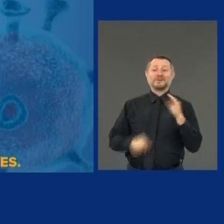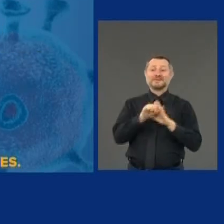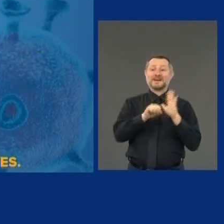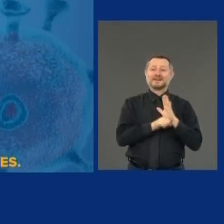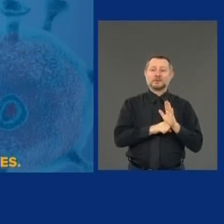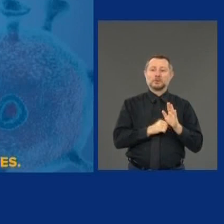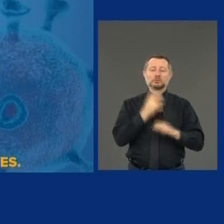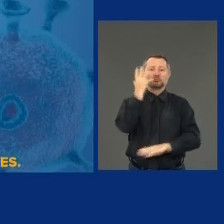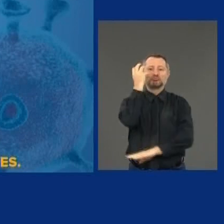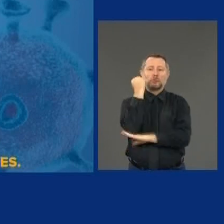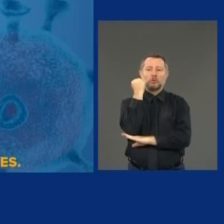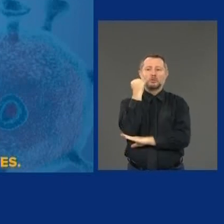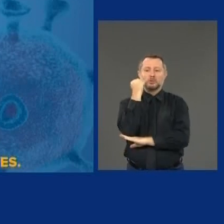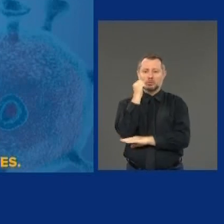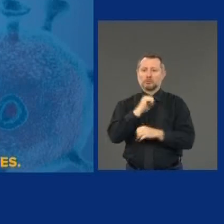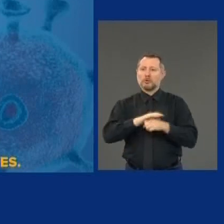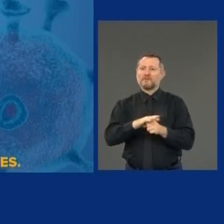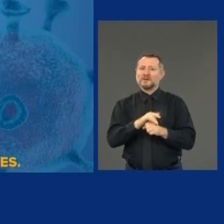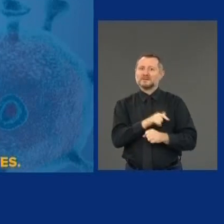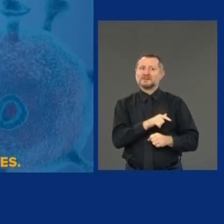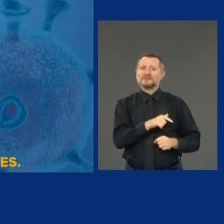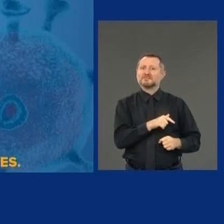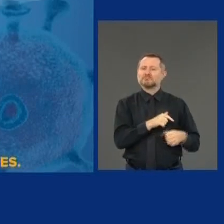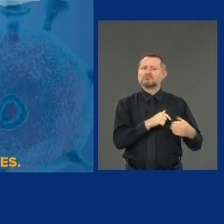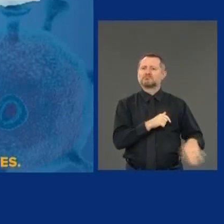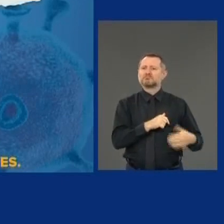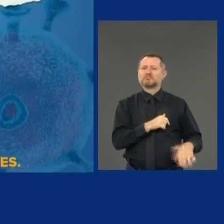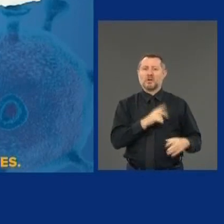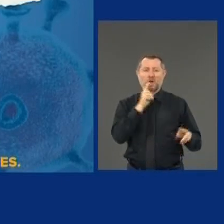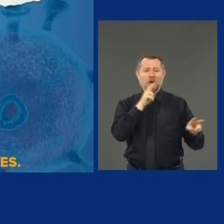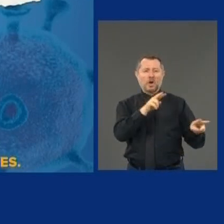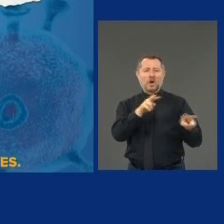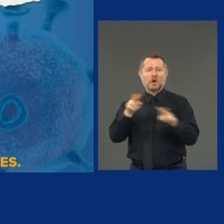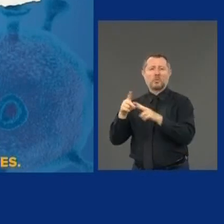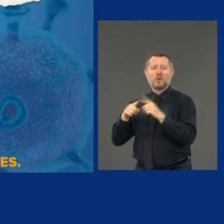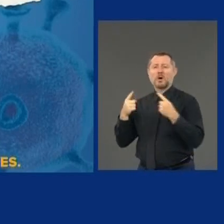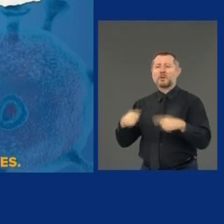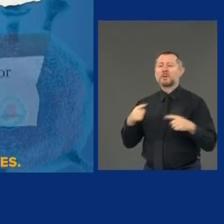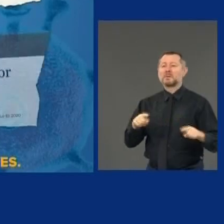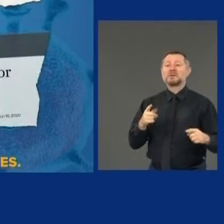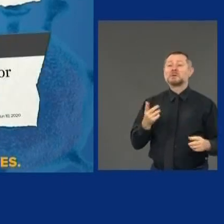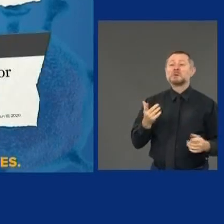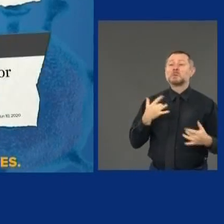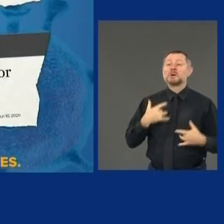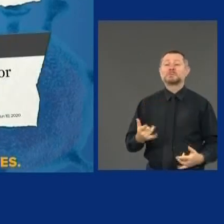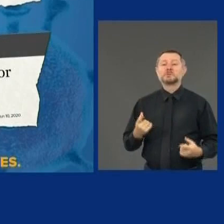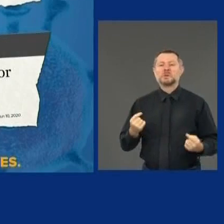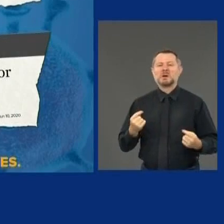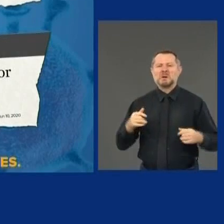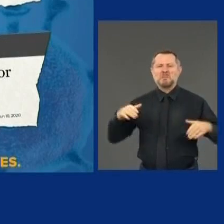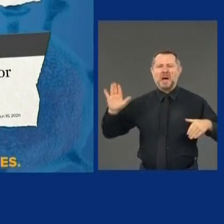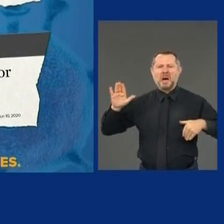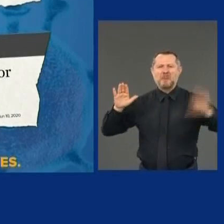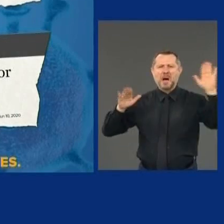IT'S INCREASING IN 21 STATES. 14 STATES HIGHEST NUMBER EVER OF COVID CASES.